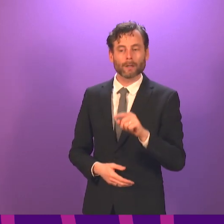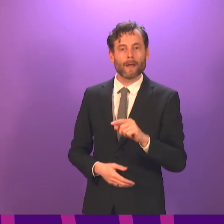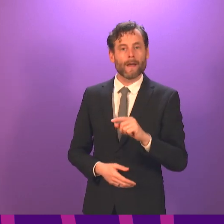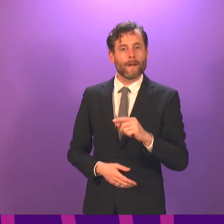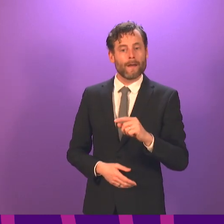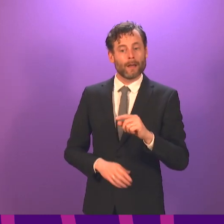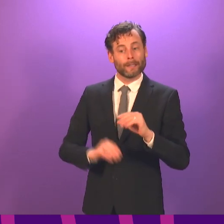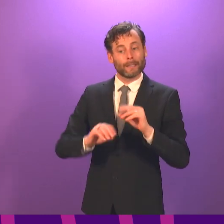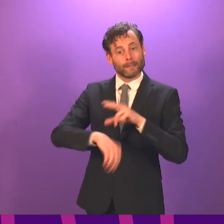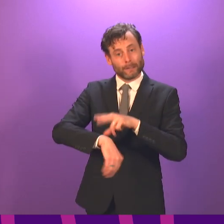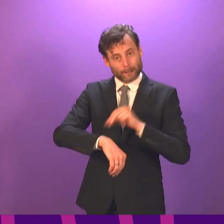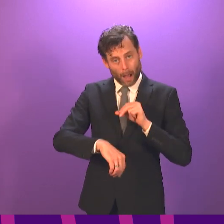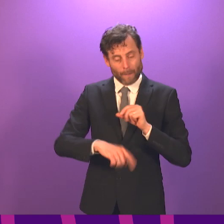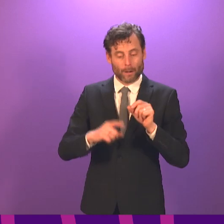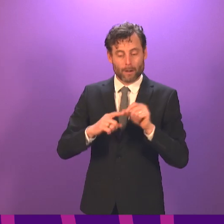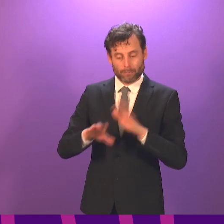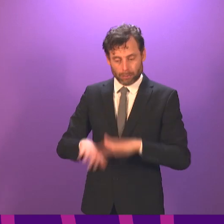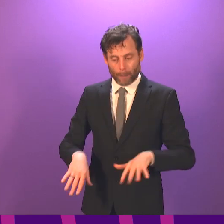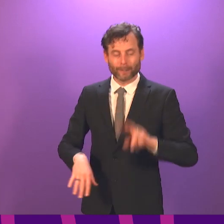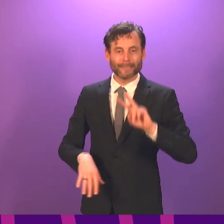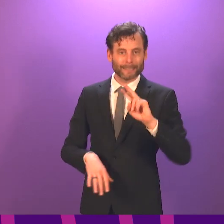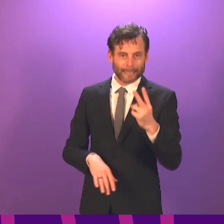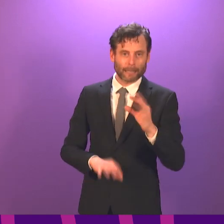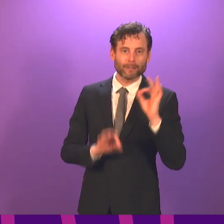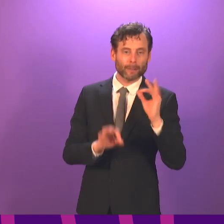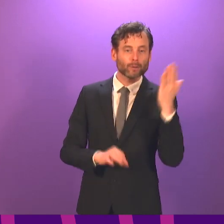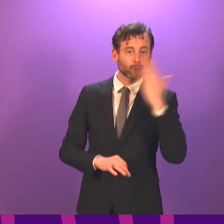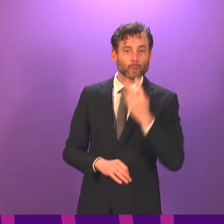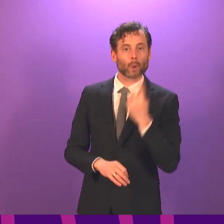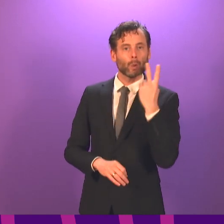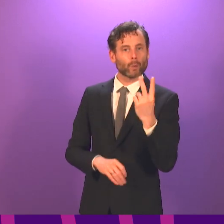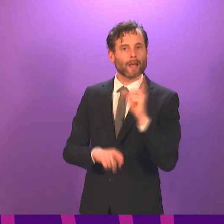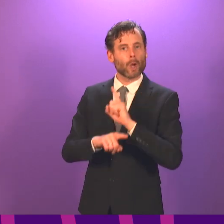in primary, secondary and special schools, and all secondary school pupils in years 4,